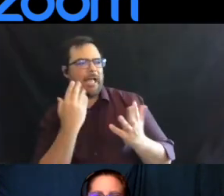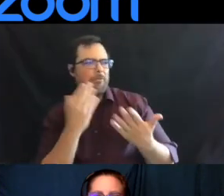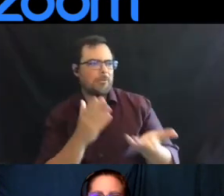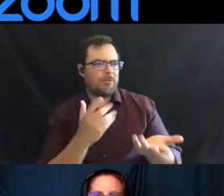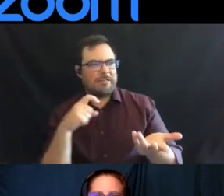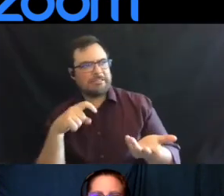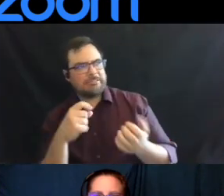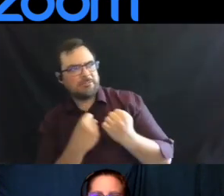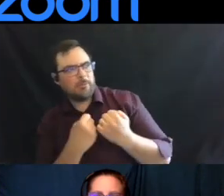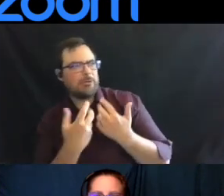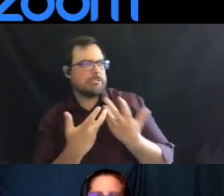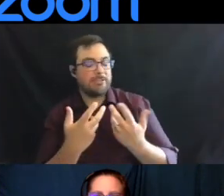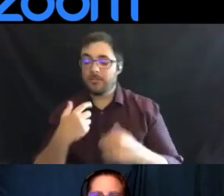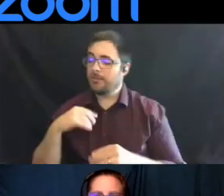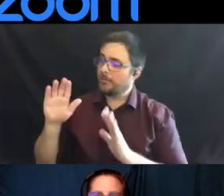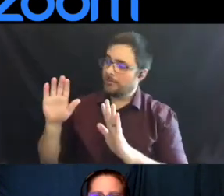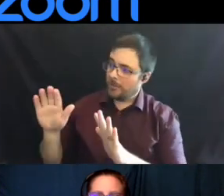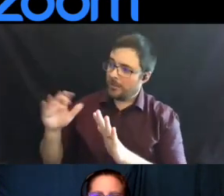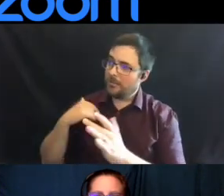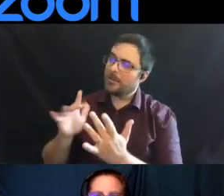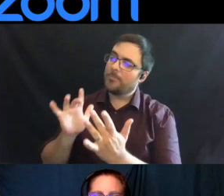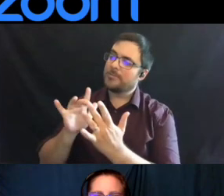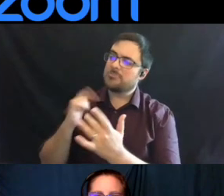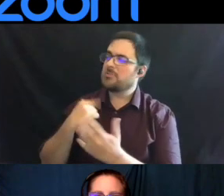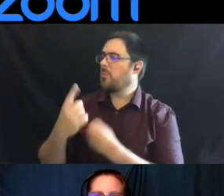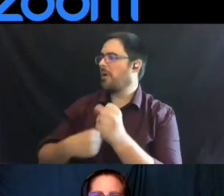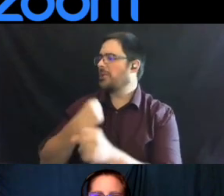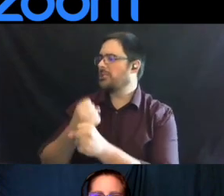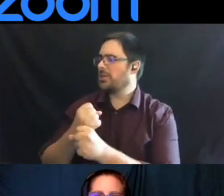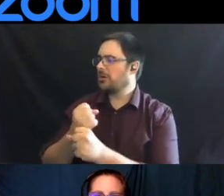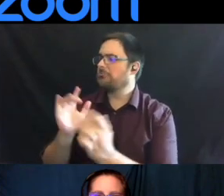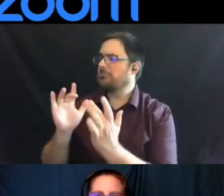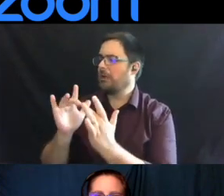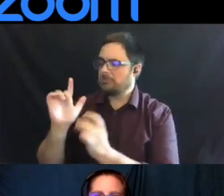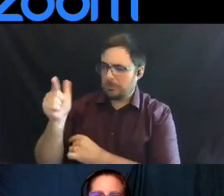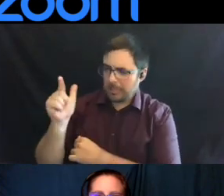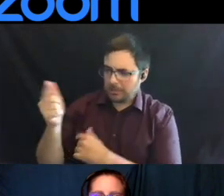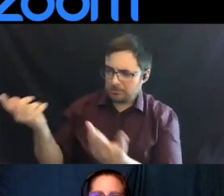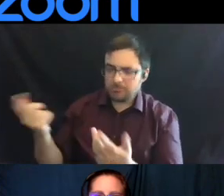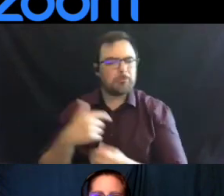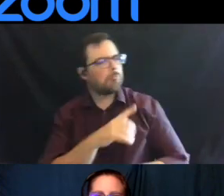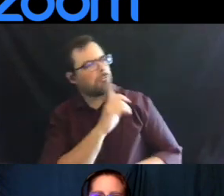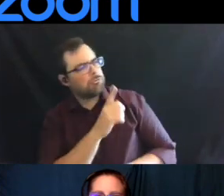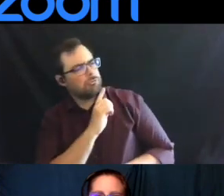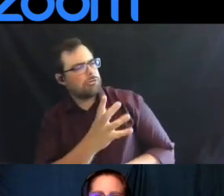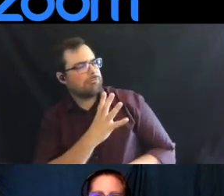Jeann and I will say, well can we touch back in a year? Sure. So we do that and then the other